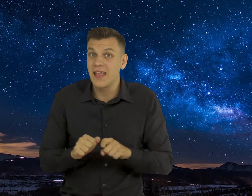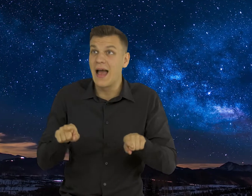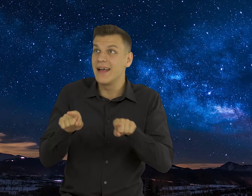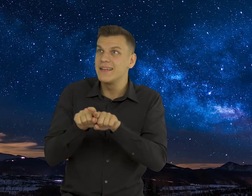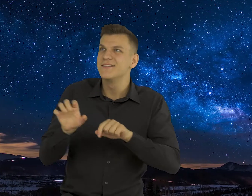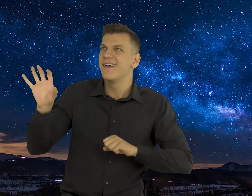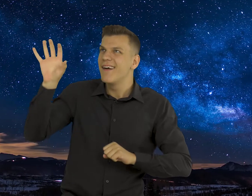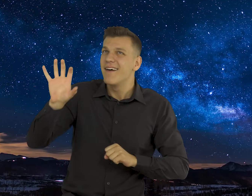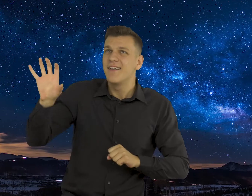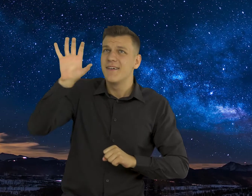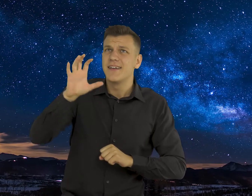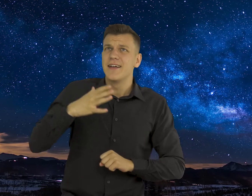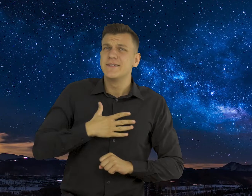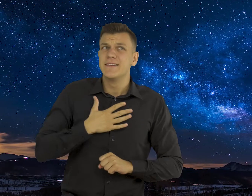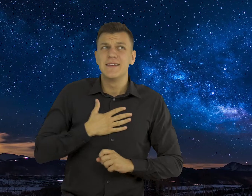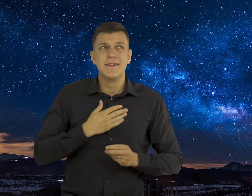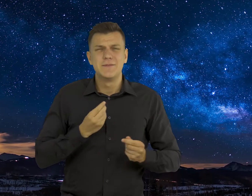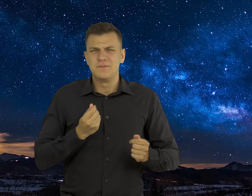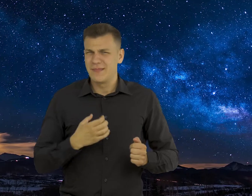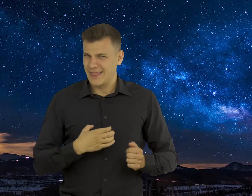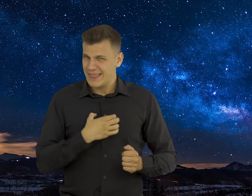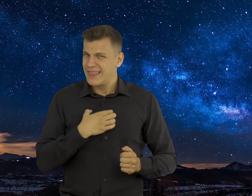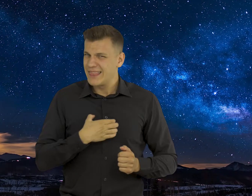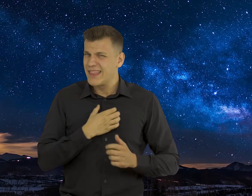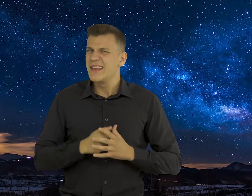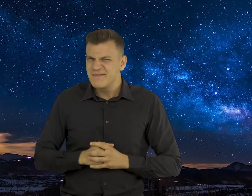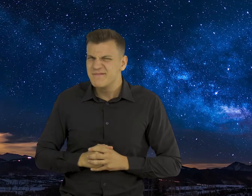and terrifying at the same time.